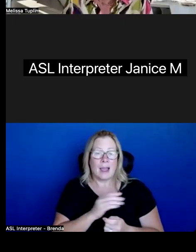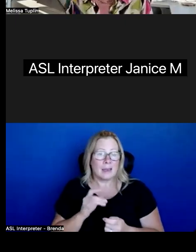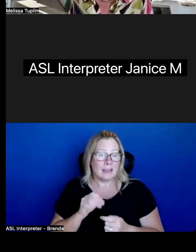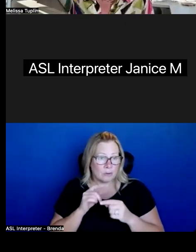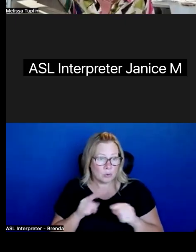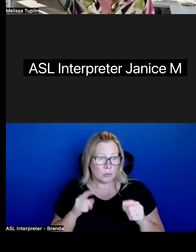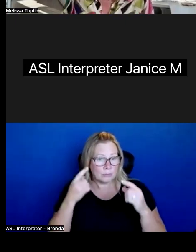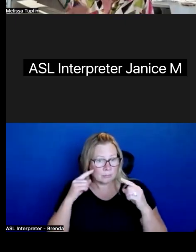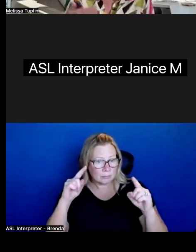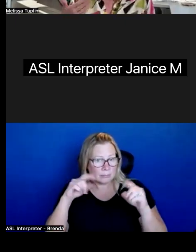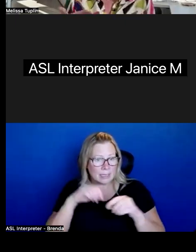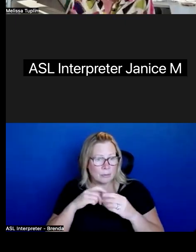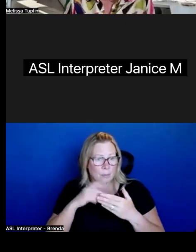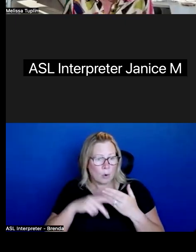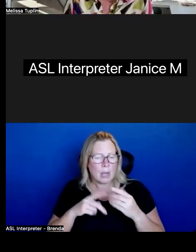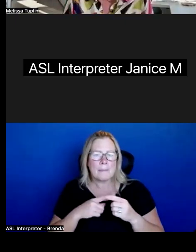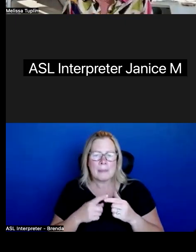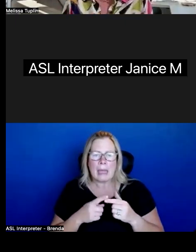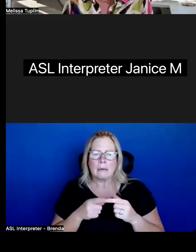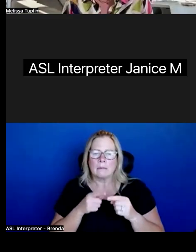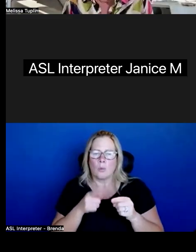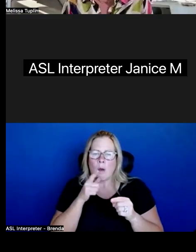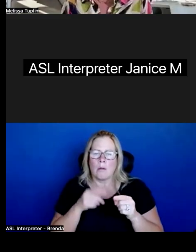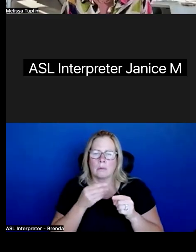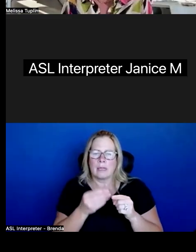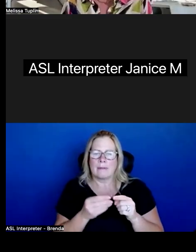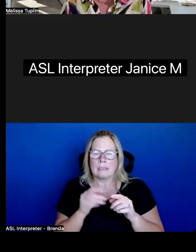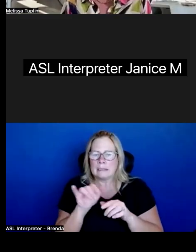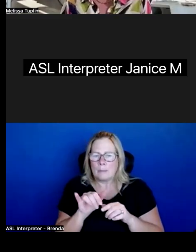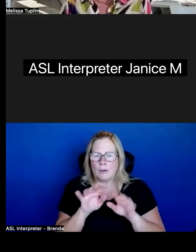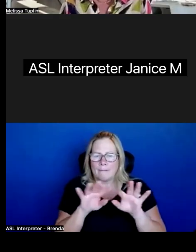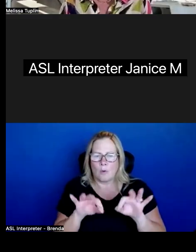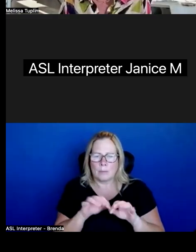in the program, you will be submitting similar forms as part of your reporting,